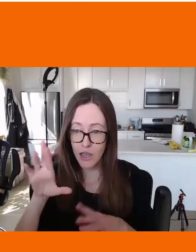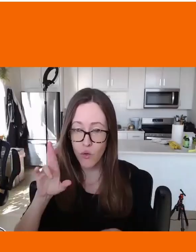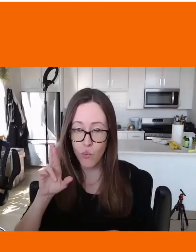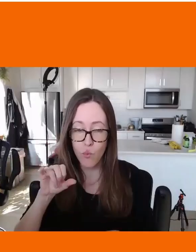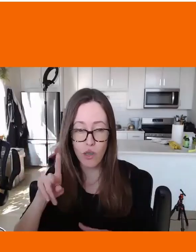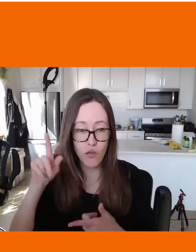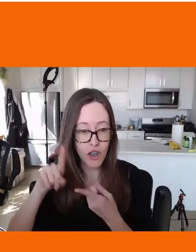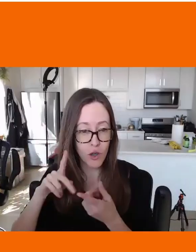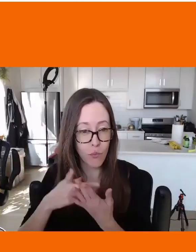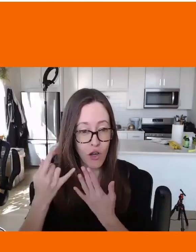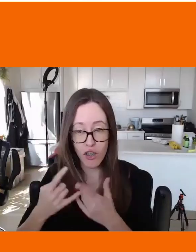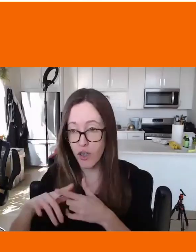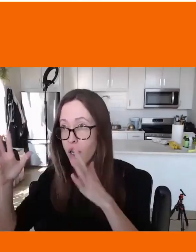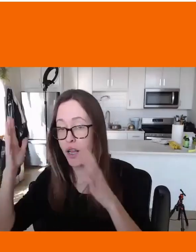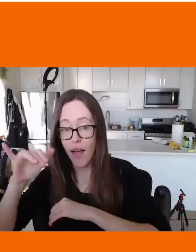reduction at the United Nations.